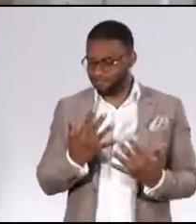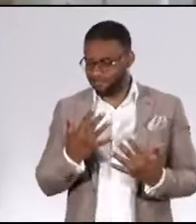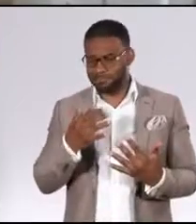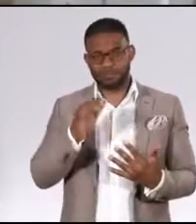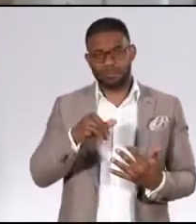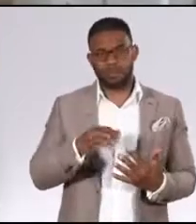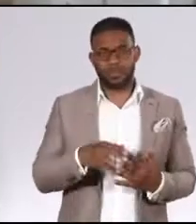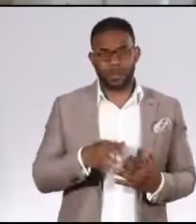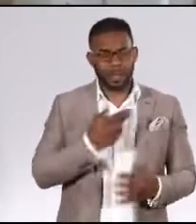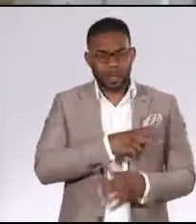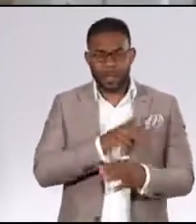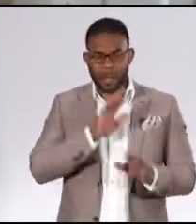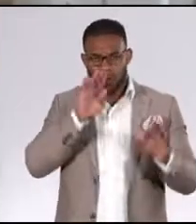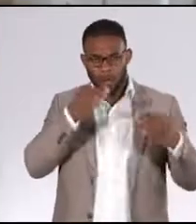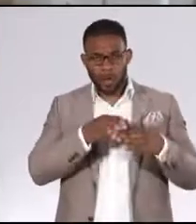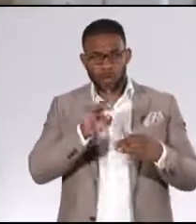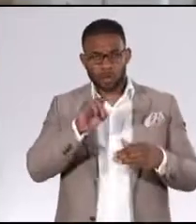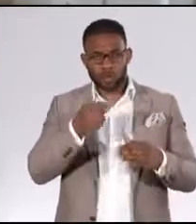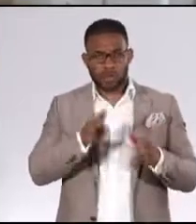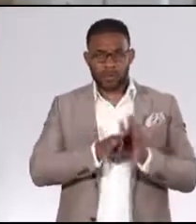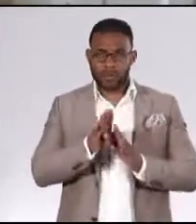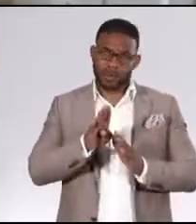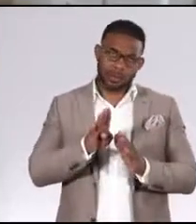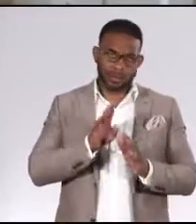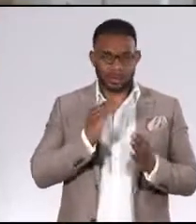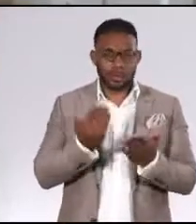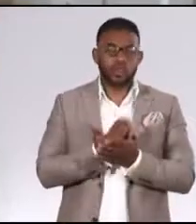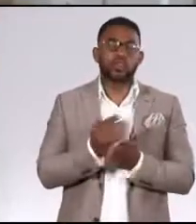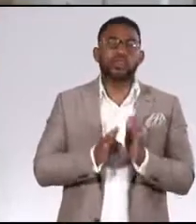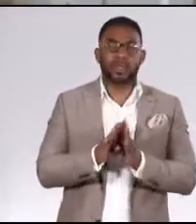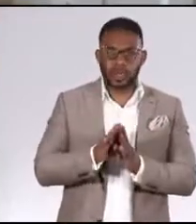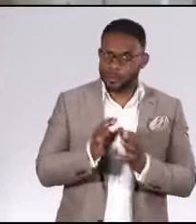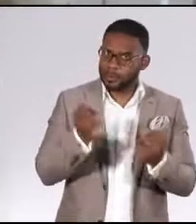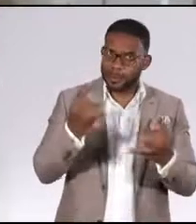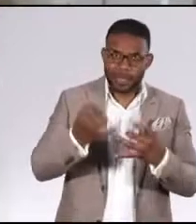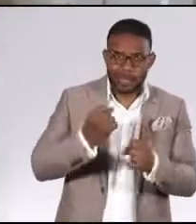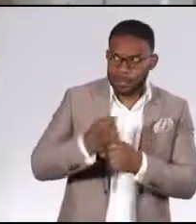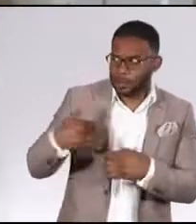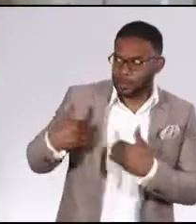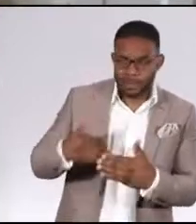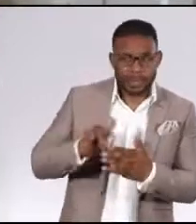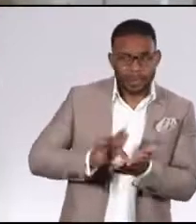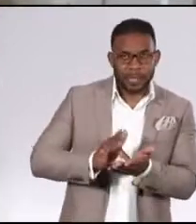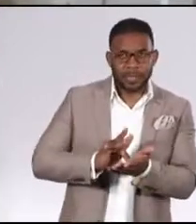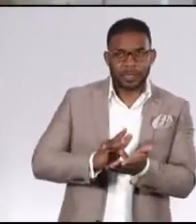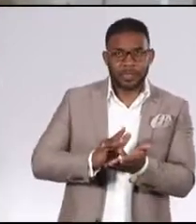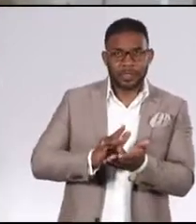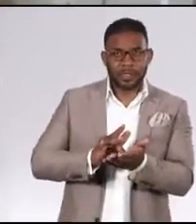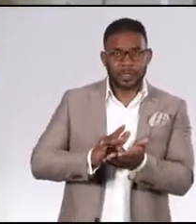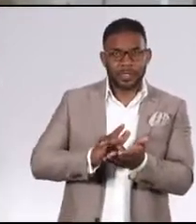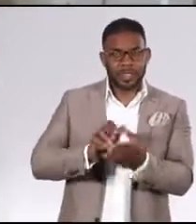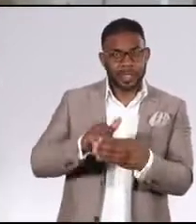patient focused drug development is a relatively new development for many years in medicine, uh in in the practice of medicine.